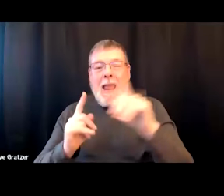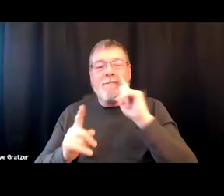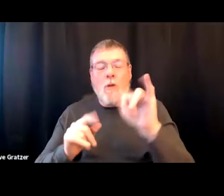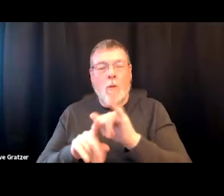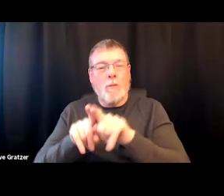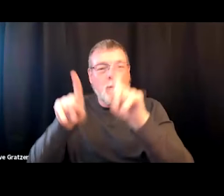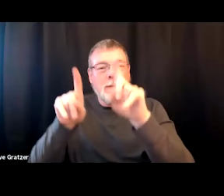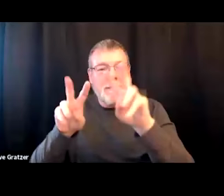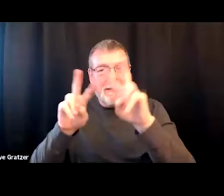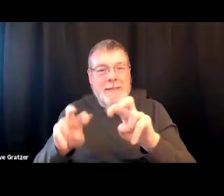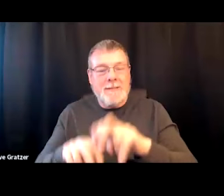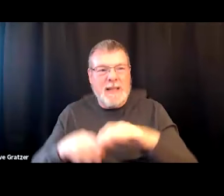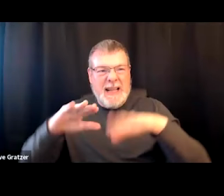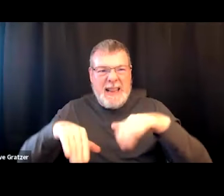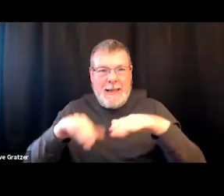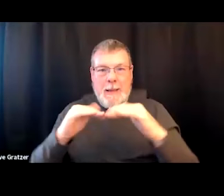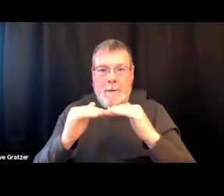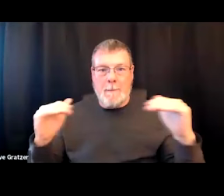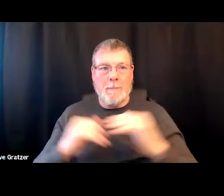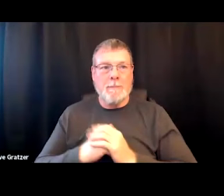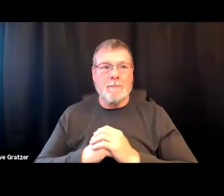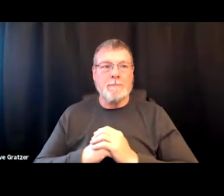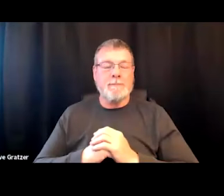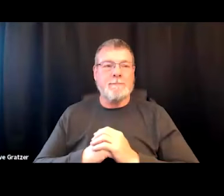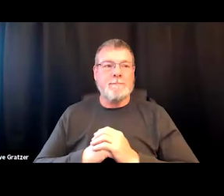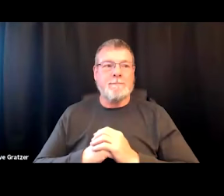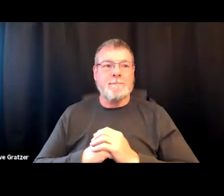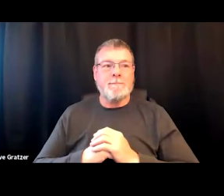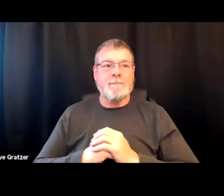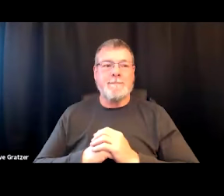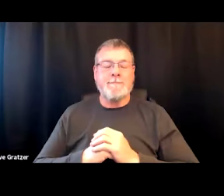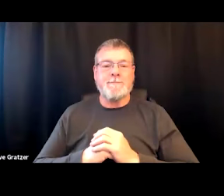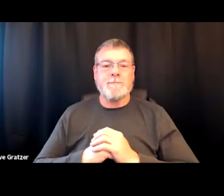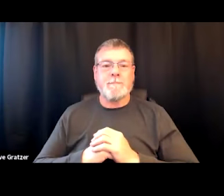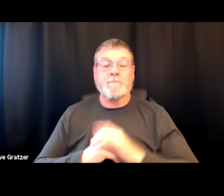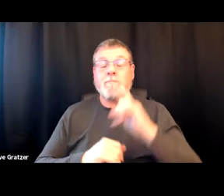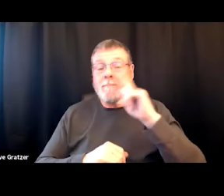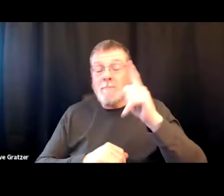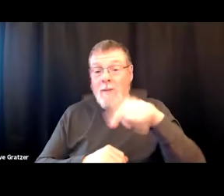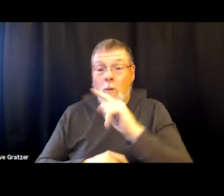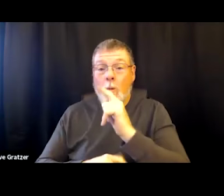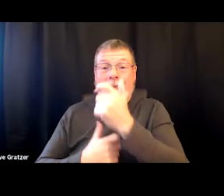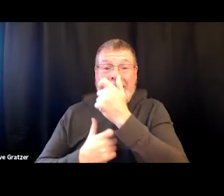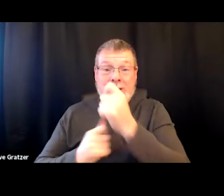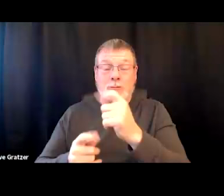that are listed here at the bottom of this chart as well. For those interested in treatment interventions,